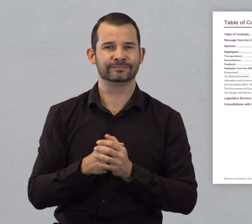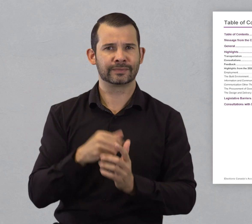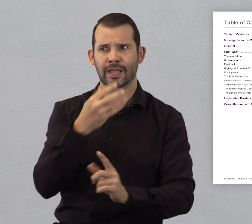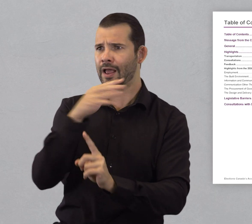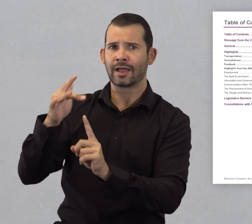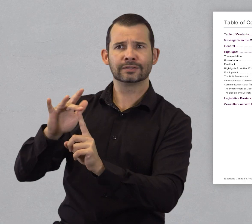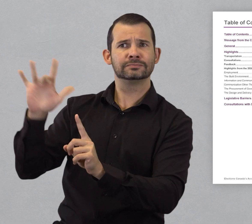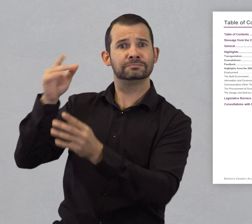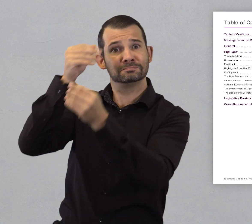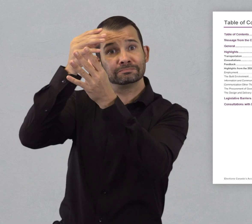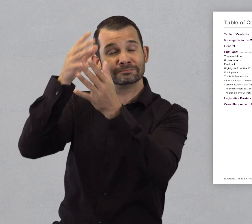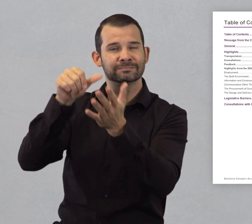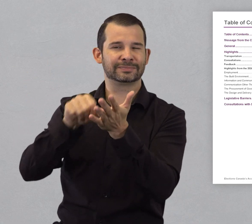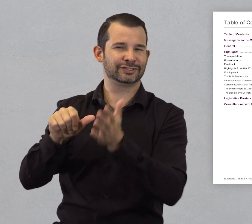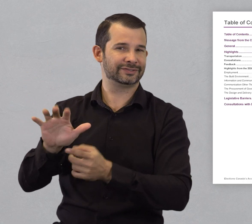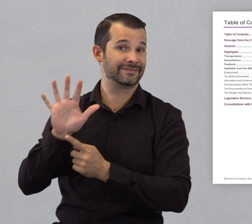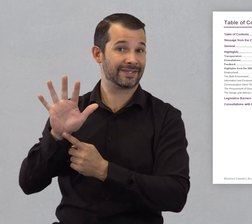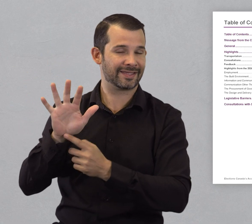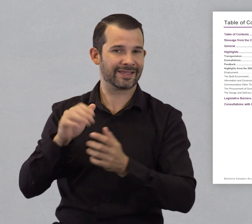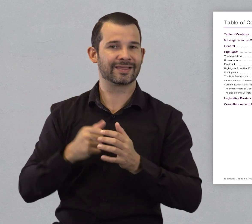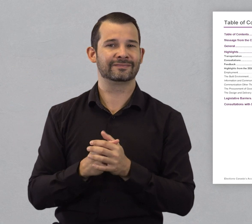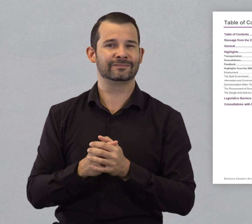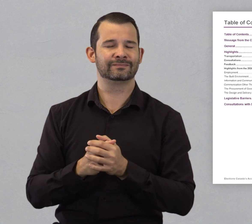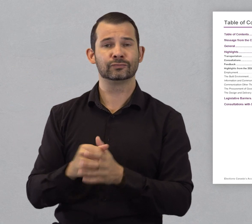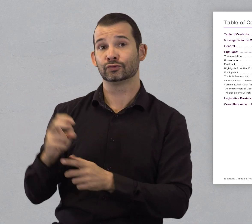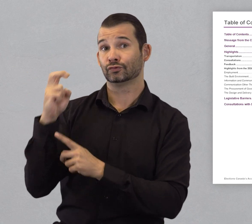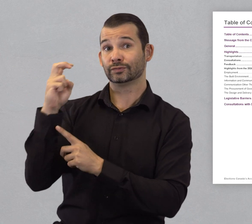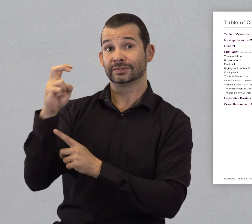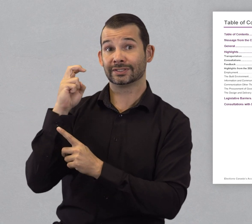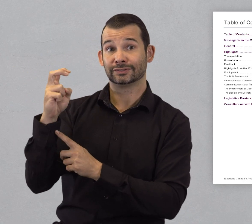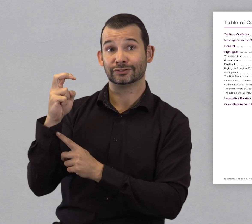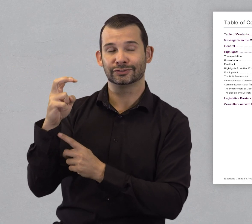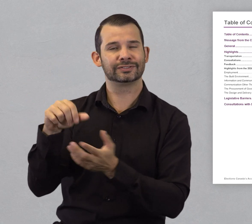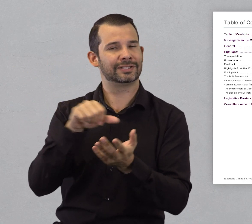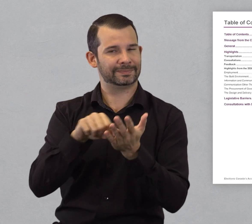Highlights 5 Transportation 5